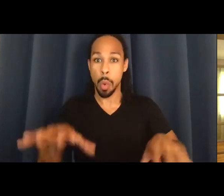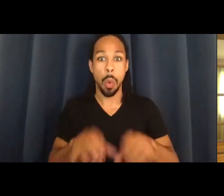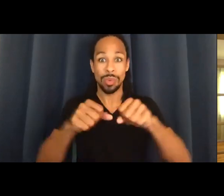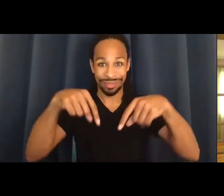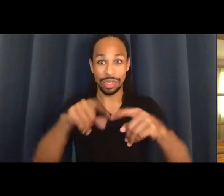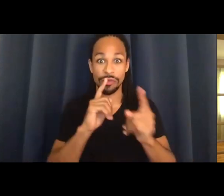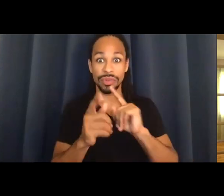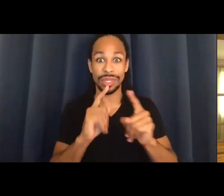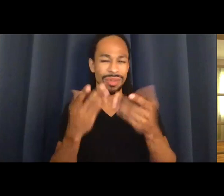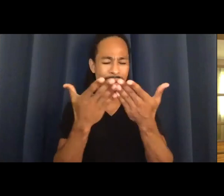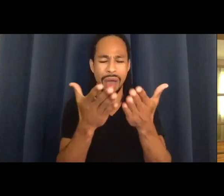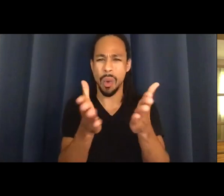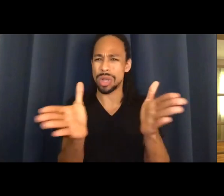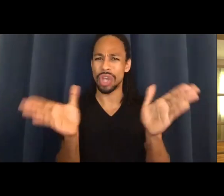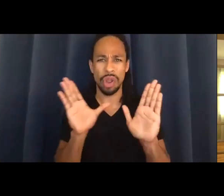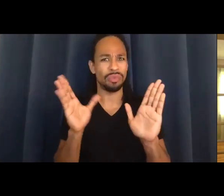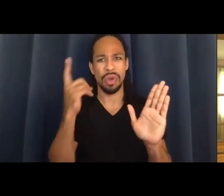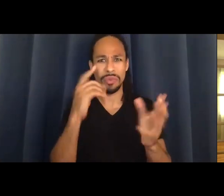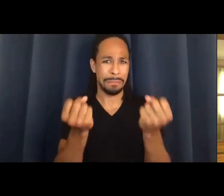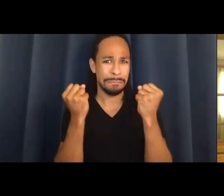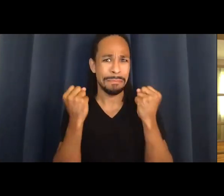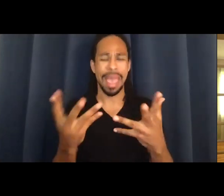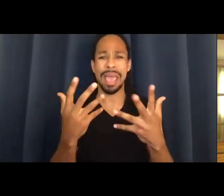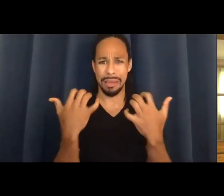a format as possible, for example, using Facebook rather